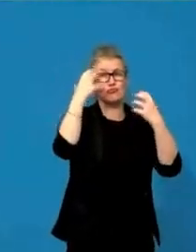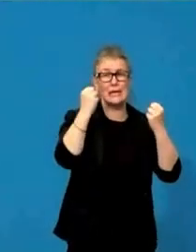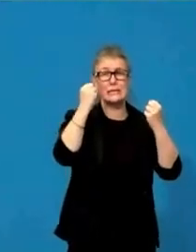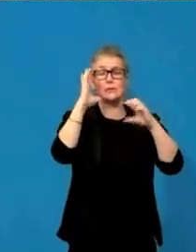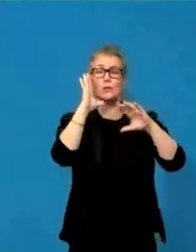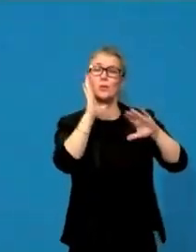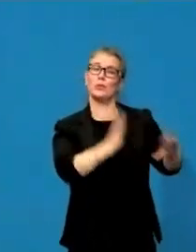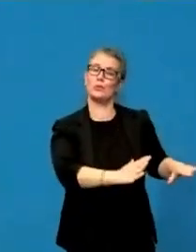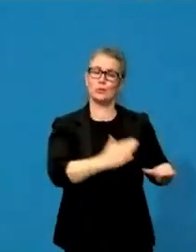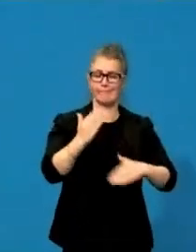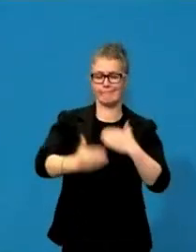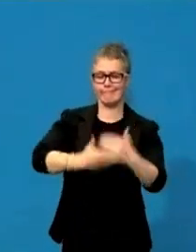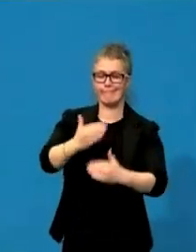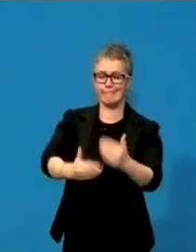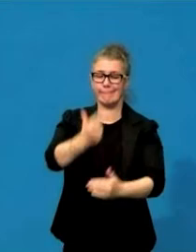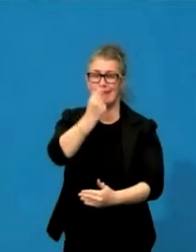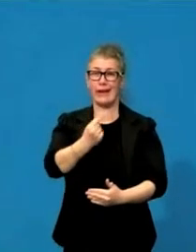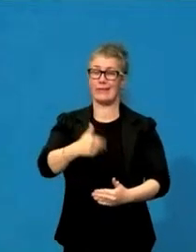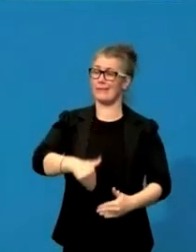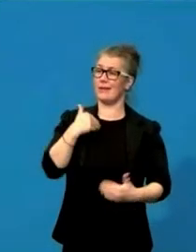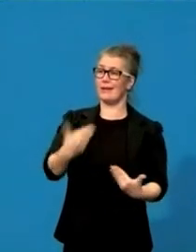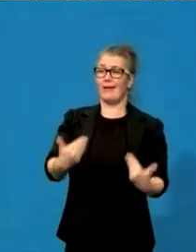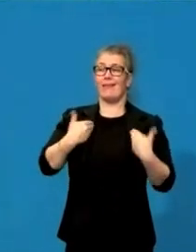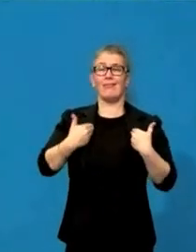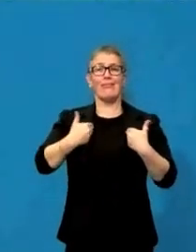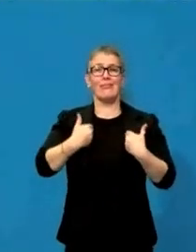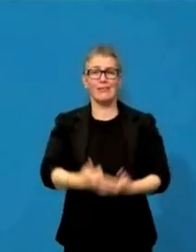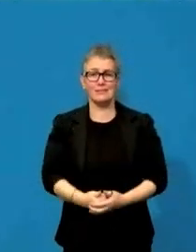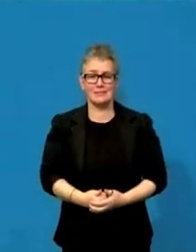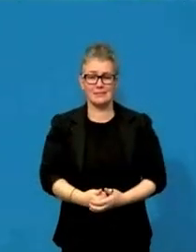And it keeping me healthy. It's really good for our muscles.